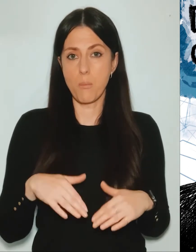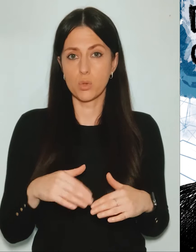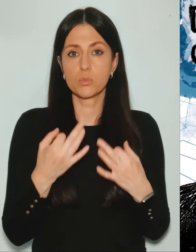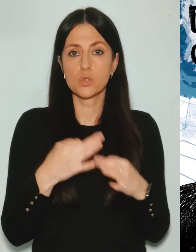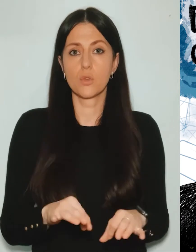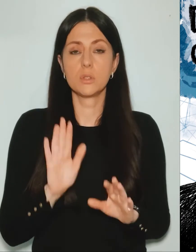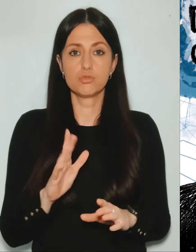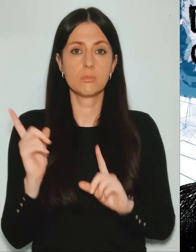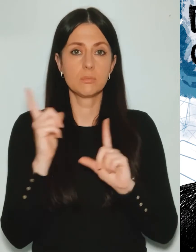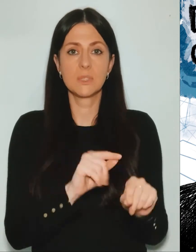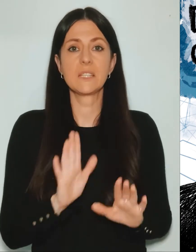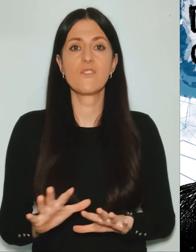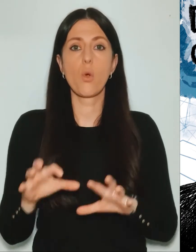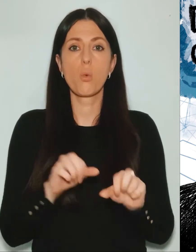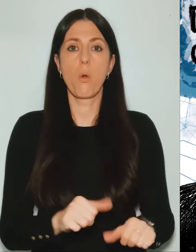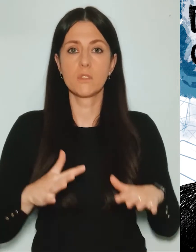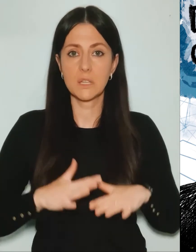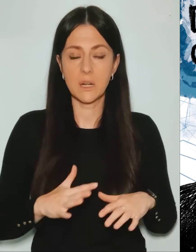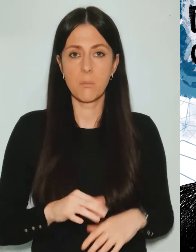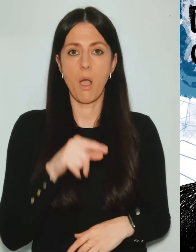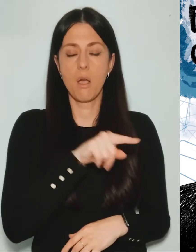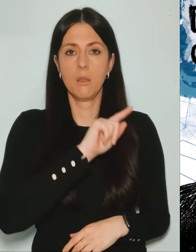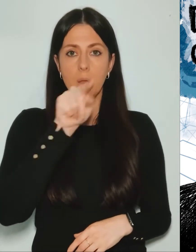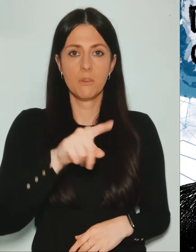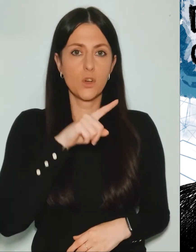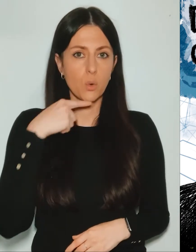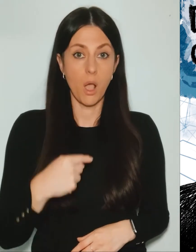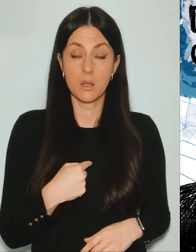and from there to Russia, and we were very terrified of it.